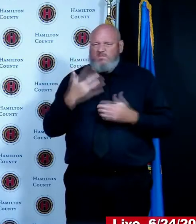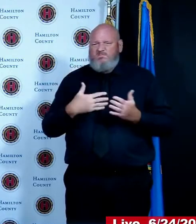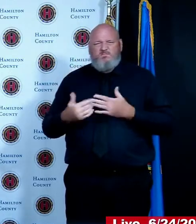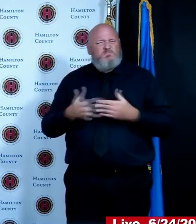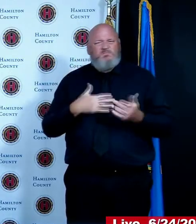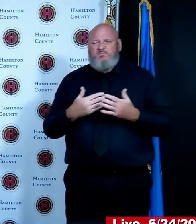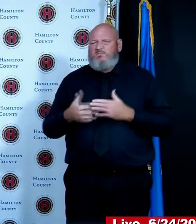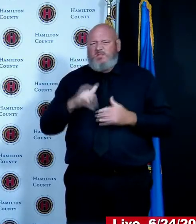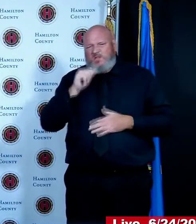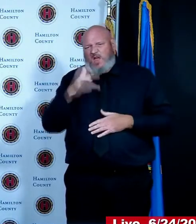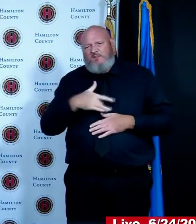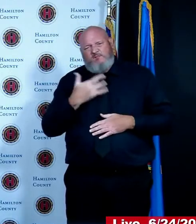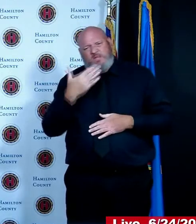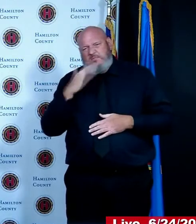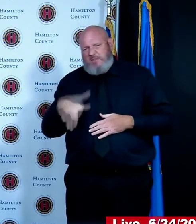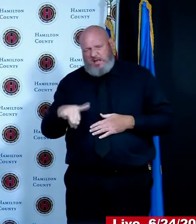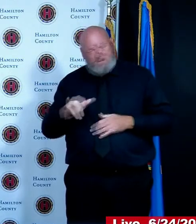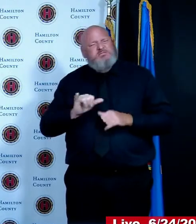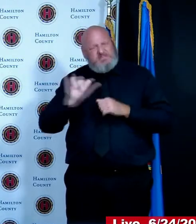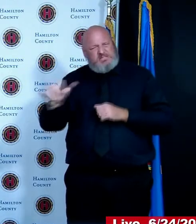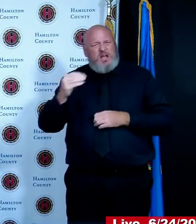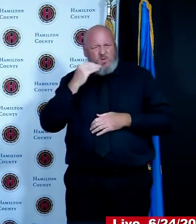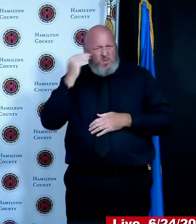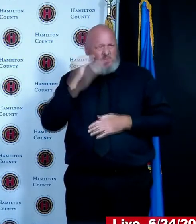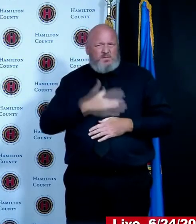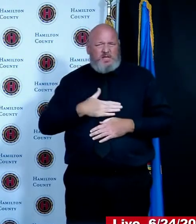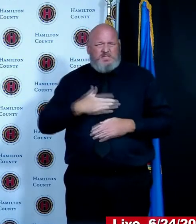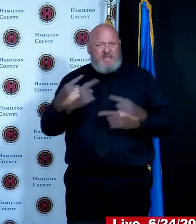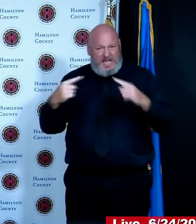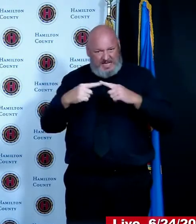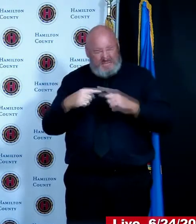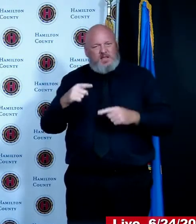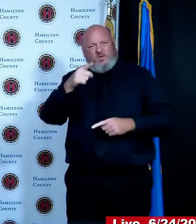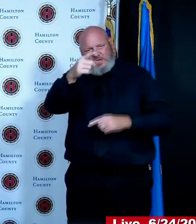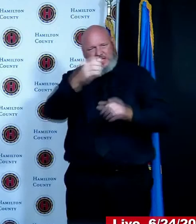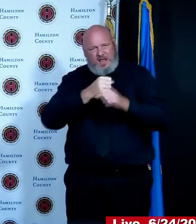additional information please continue to get your information from reputable